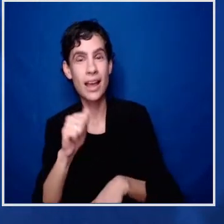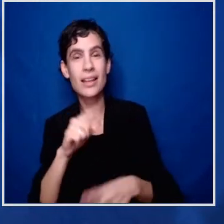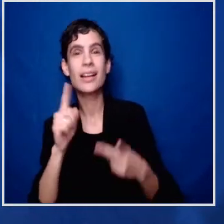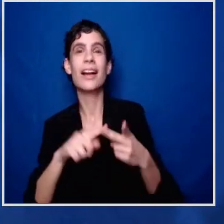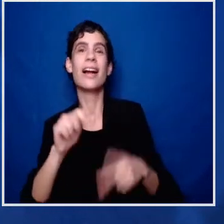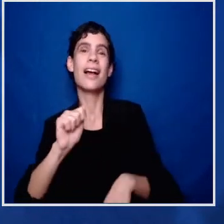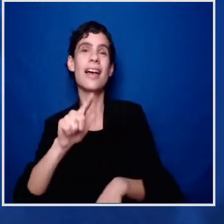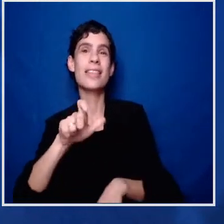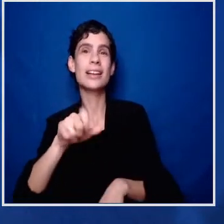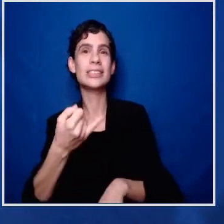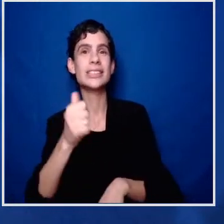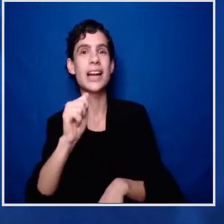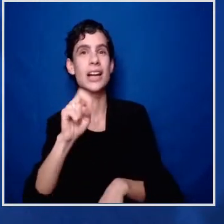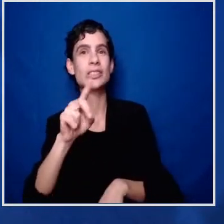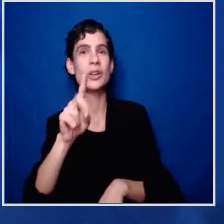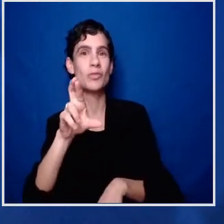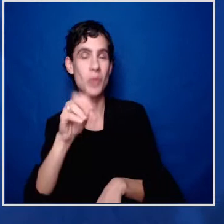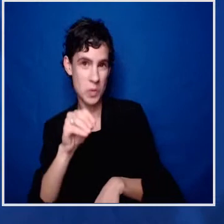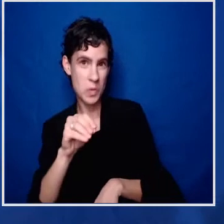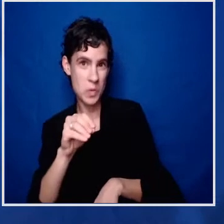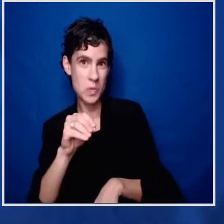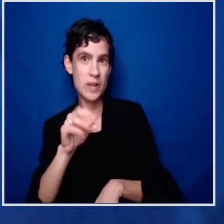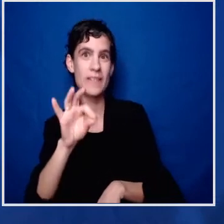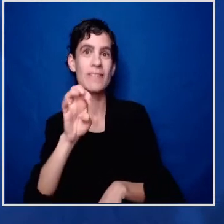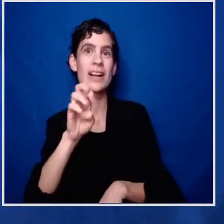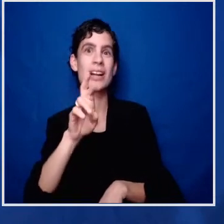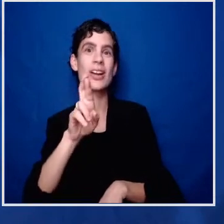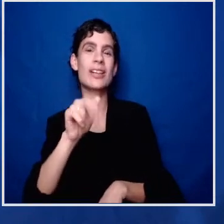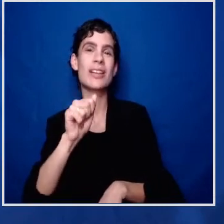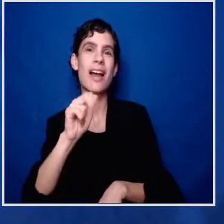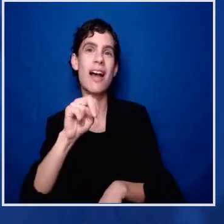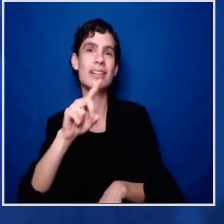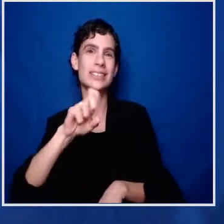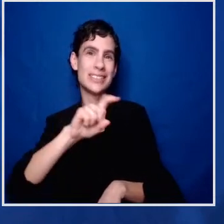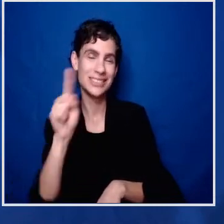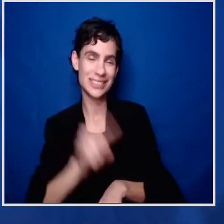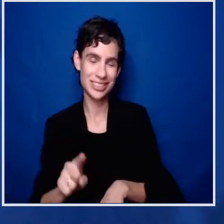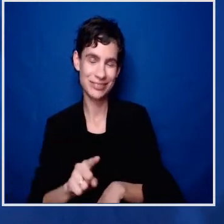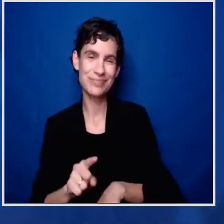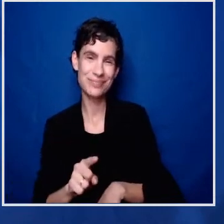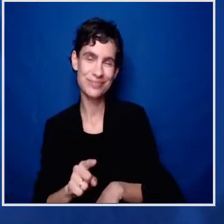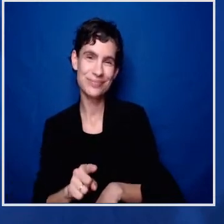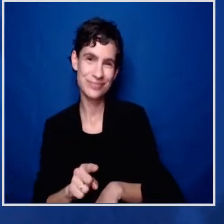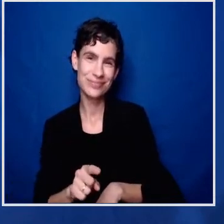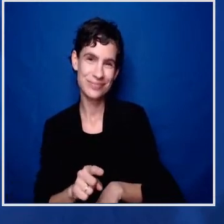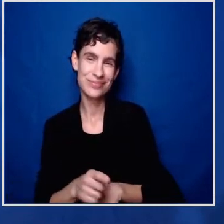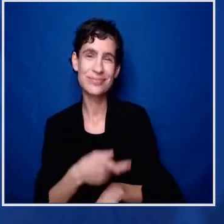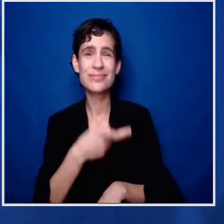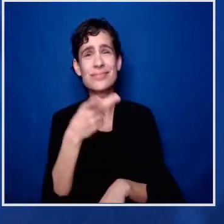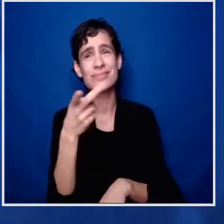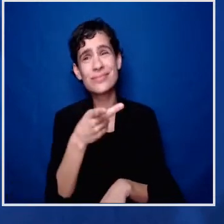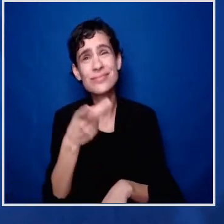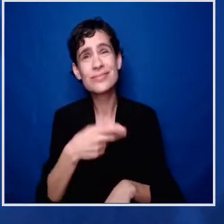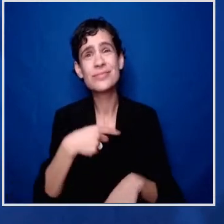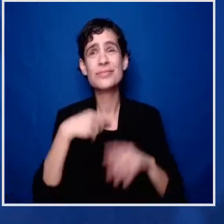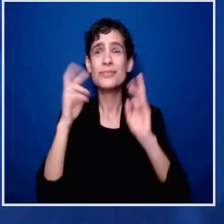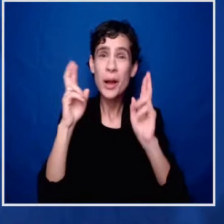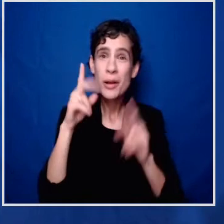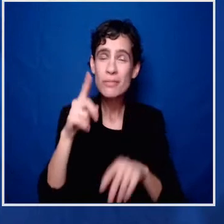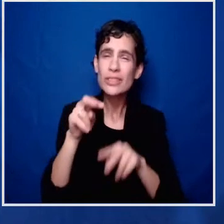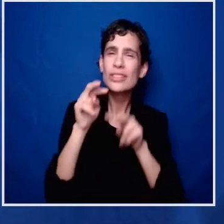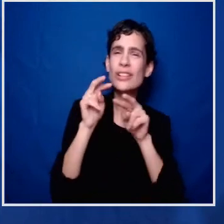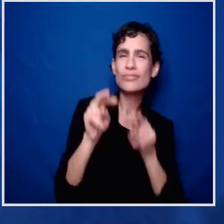THANK YOU. I HOPE THAT THOSE